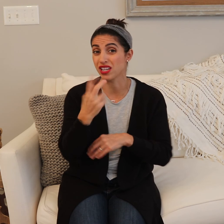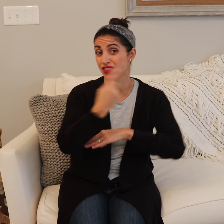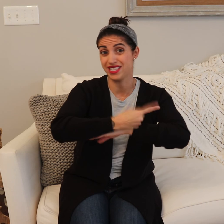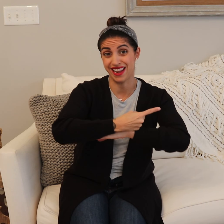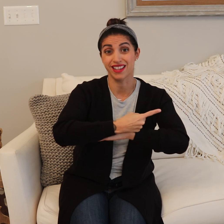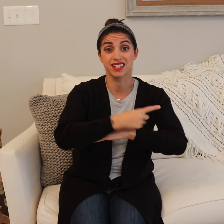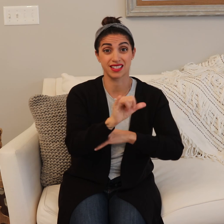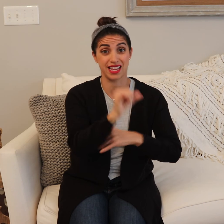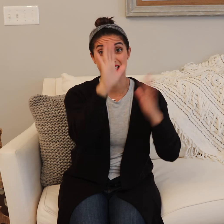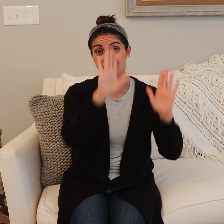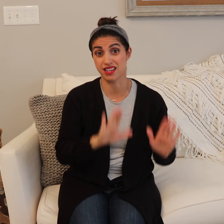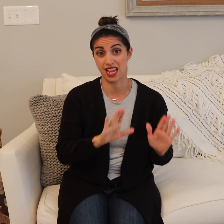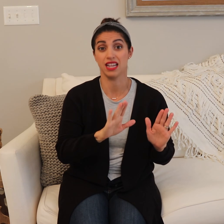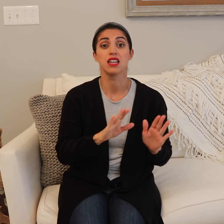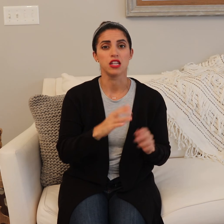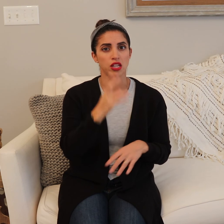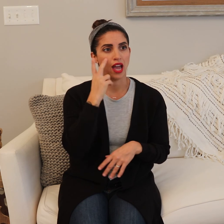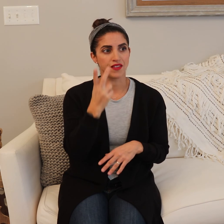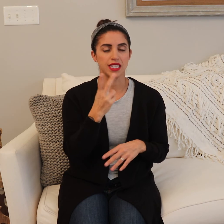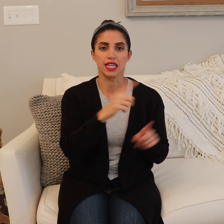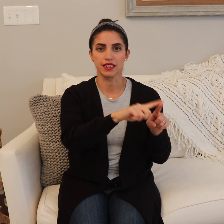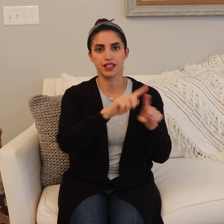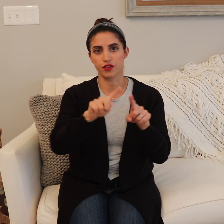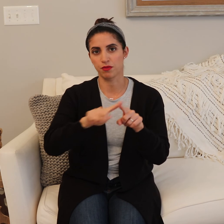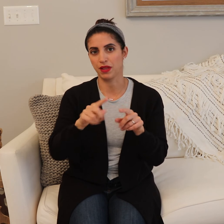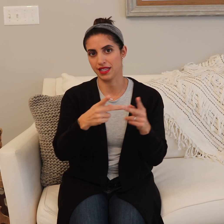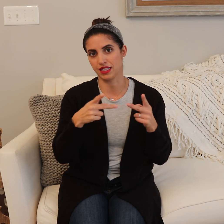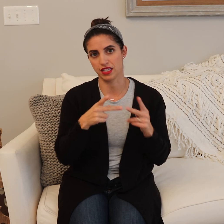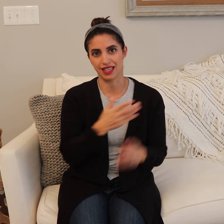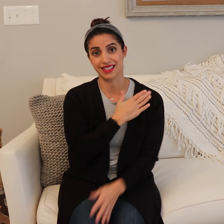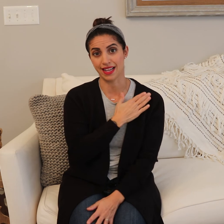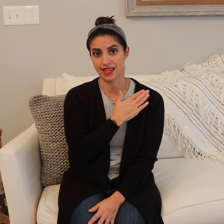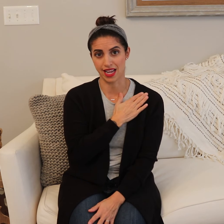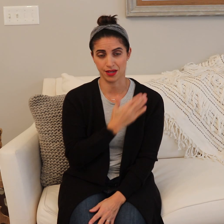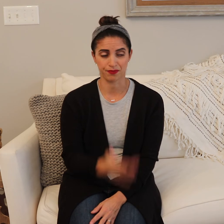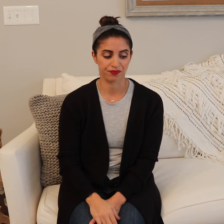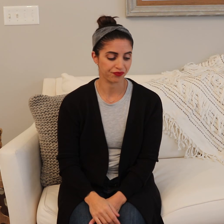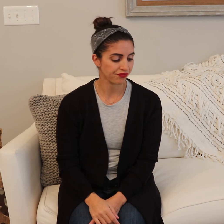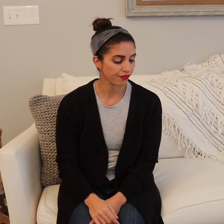days, like Sunday. I've seen different places like Sunday